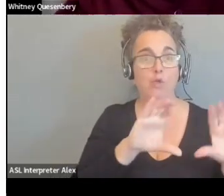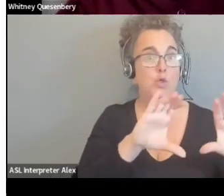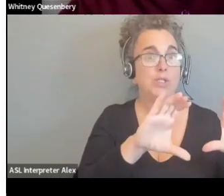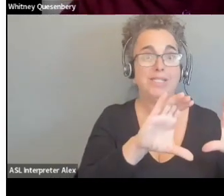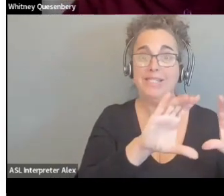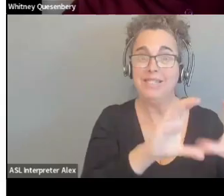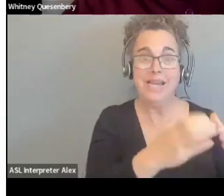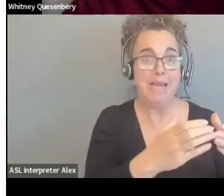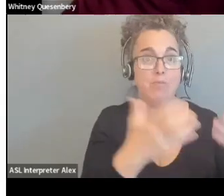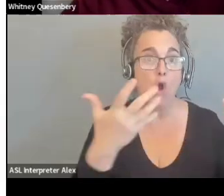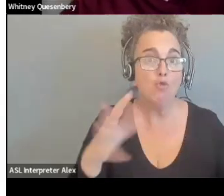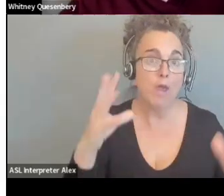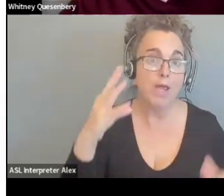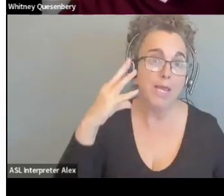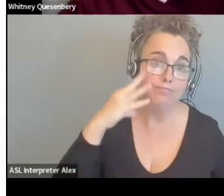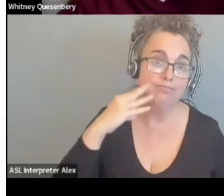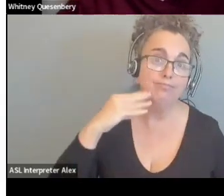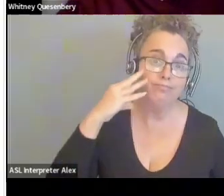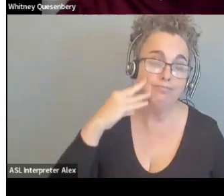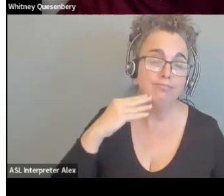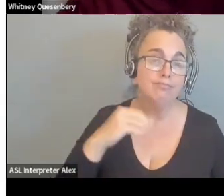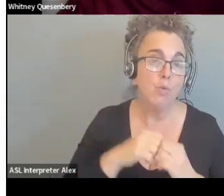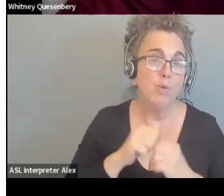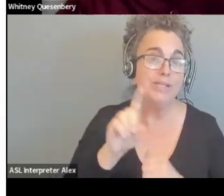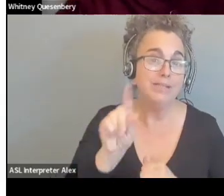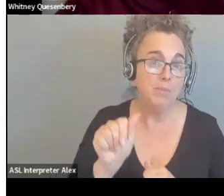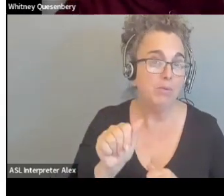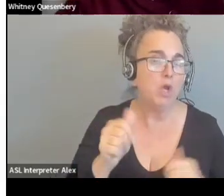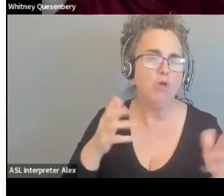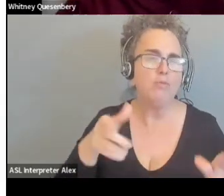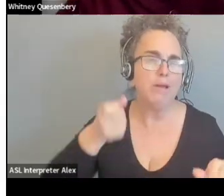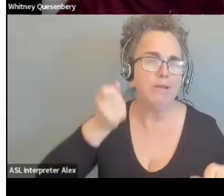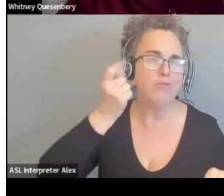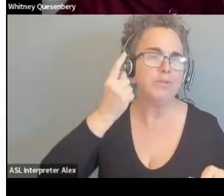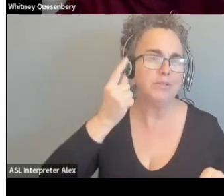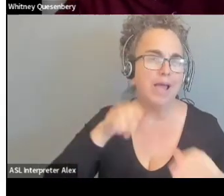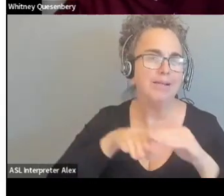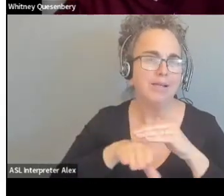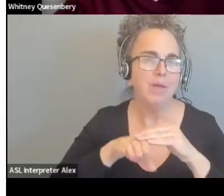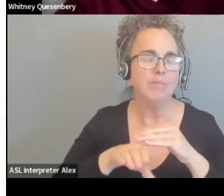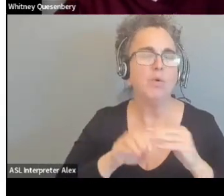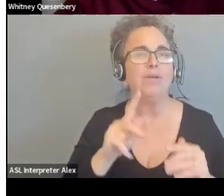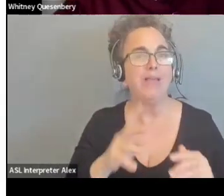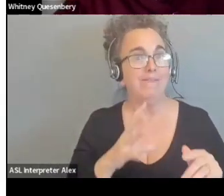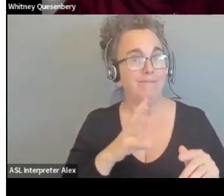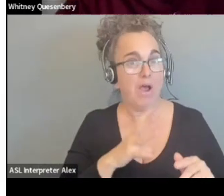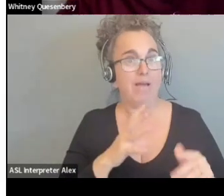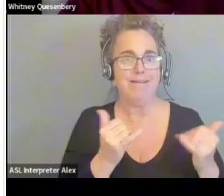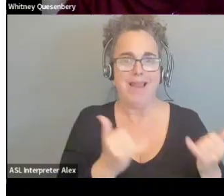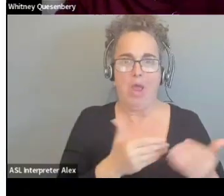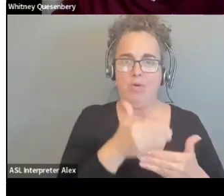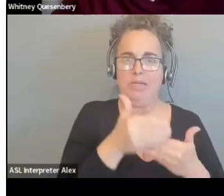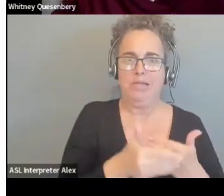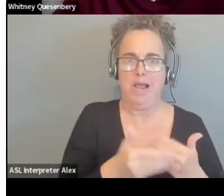and kind of gets it about accessibility, then you can begin to think, okay, how do we integrate the kinds of behaviors